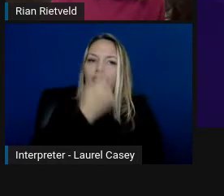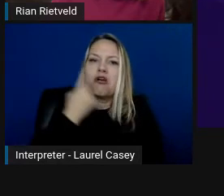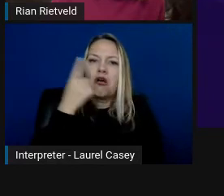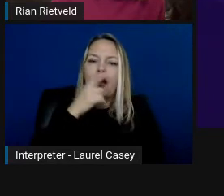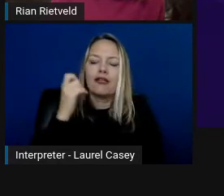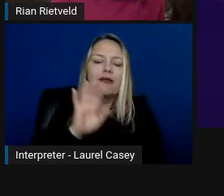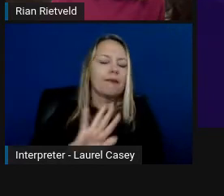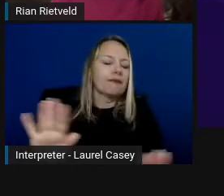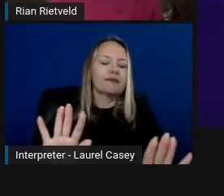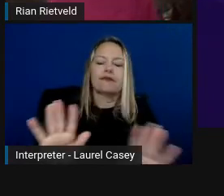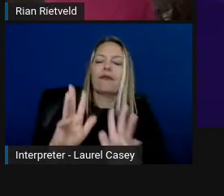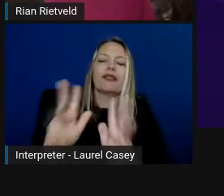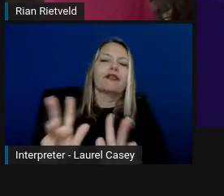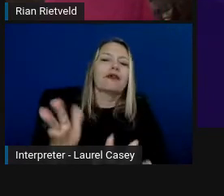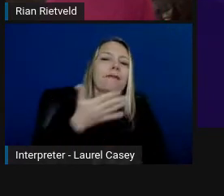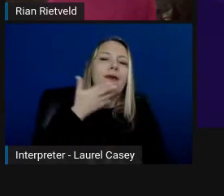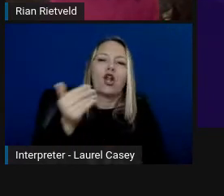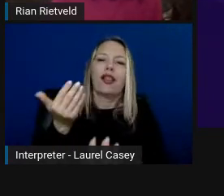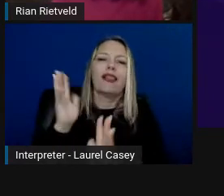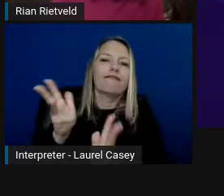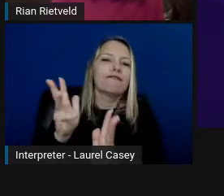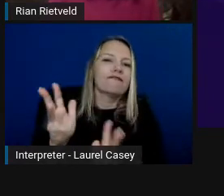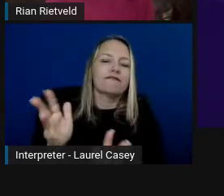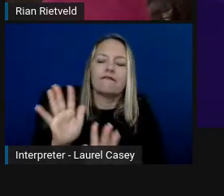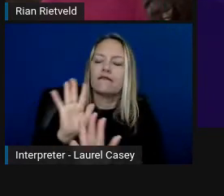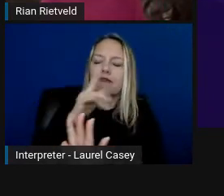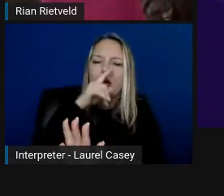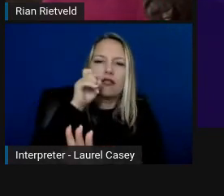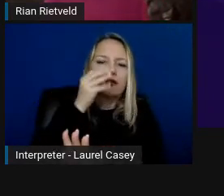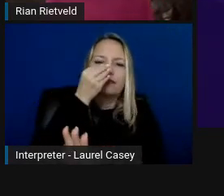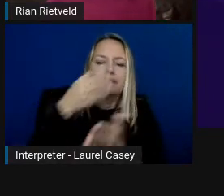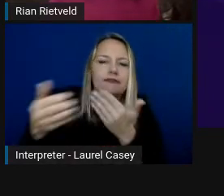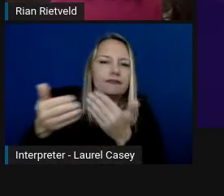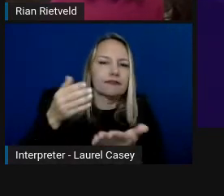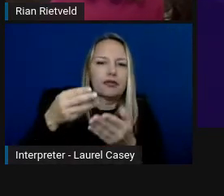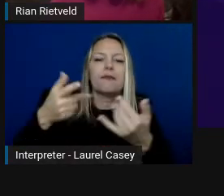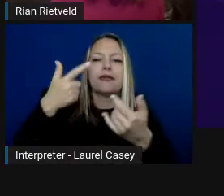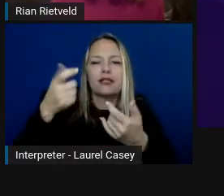leaving it alone and leaving it ugly so that users can still interact with it.